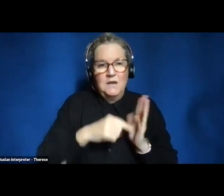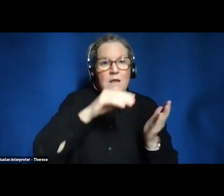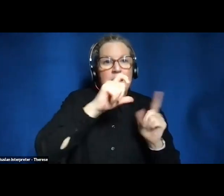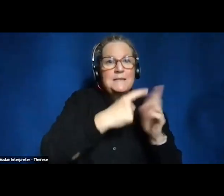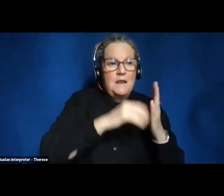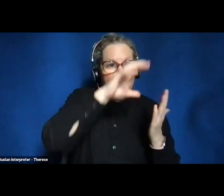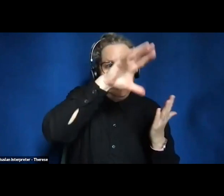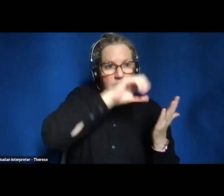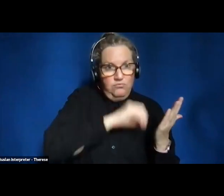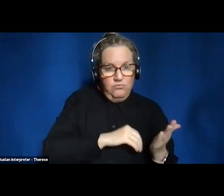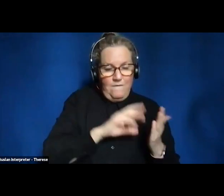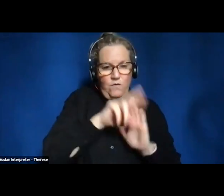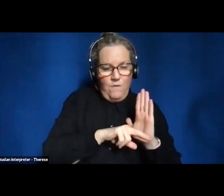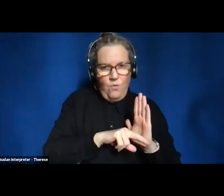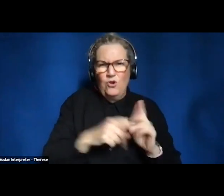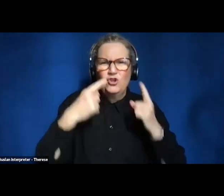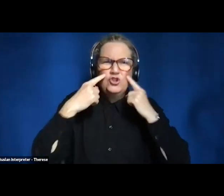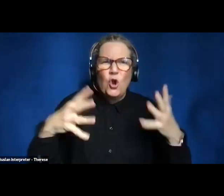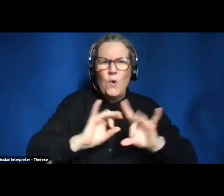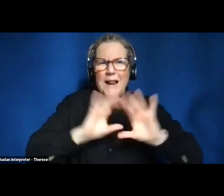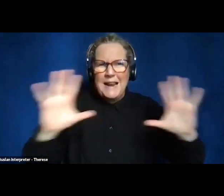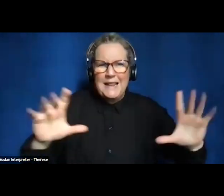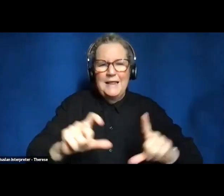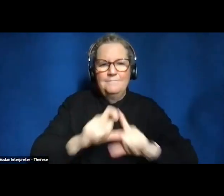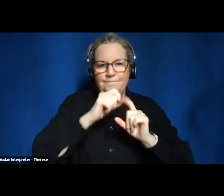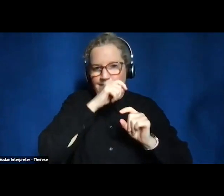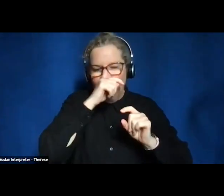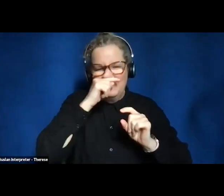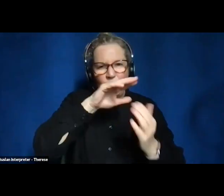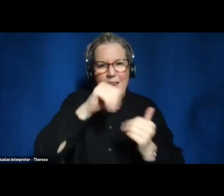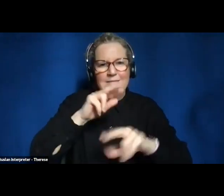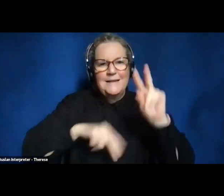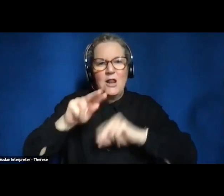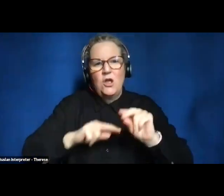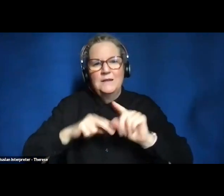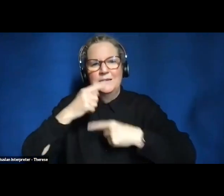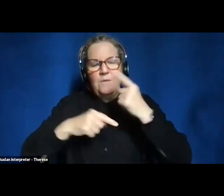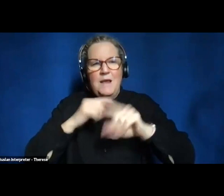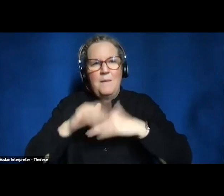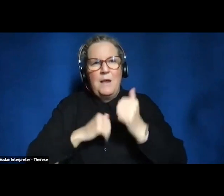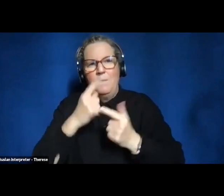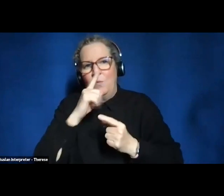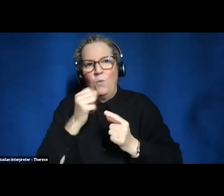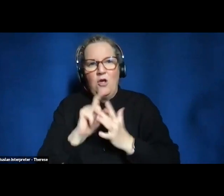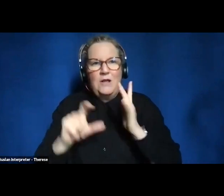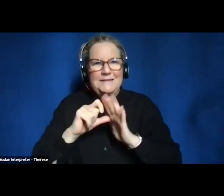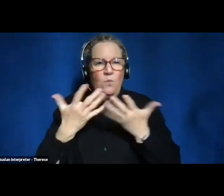highlighted the difficulties in accessing reliable and comparable information about people with intellectual disability in Australia.